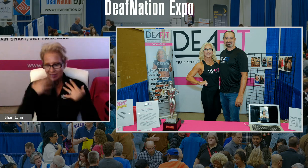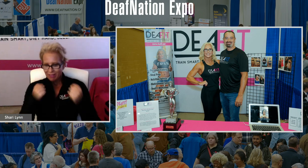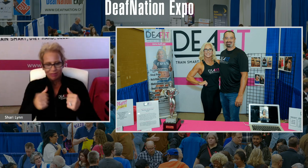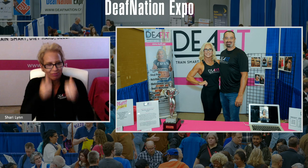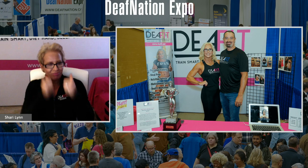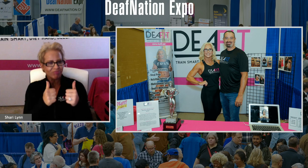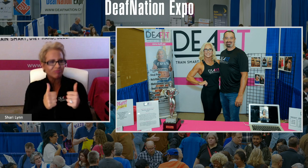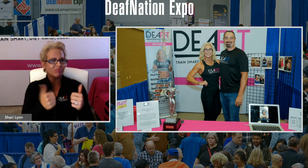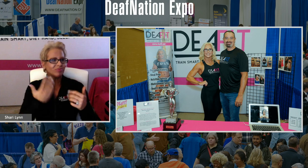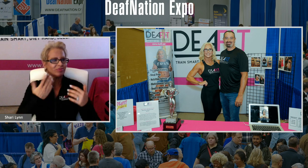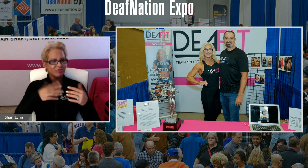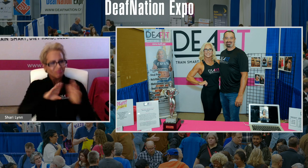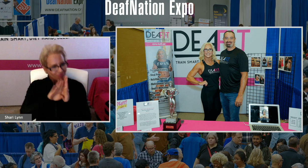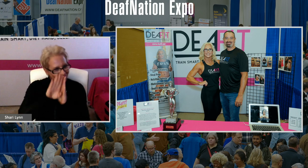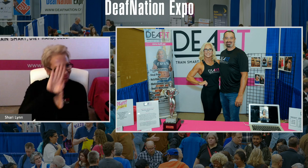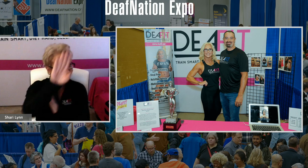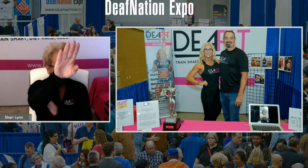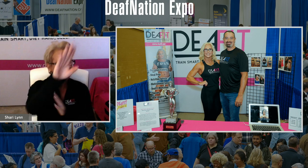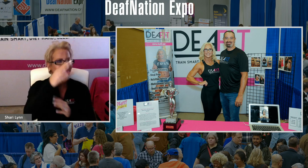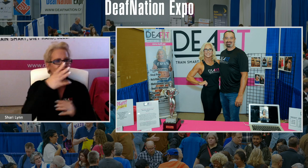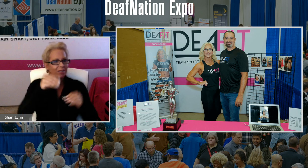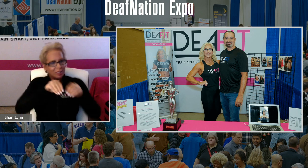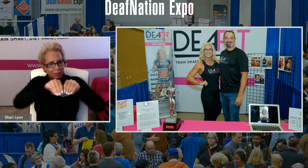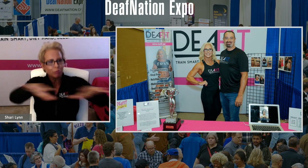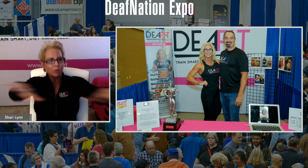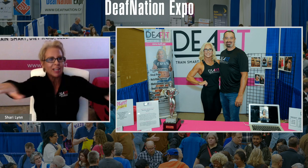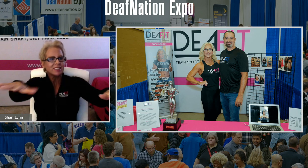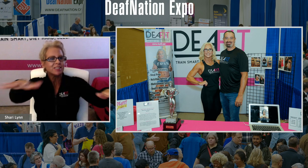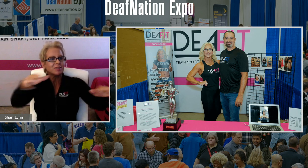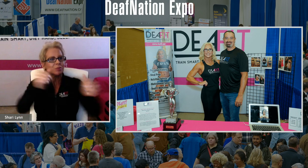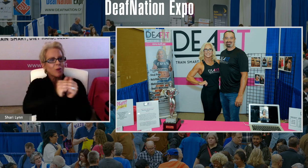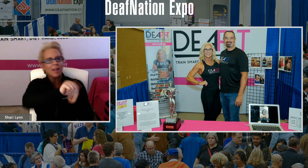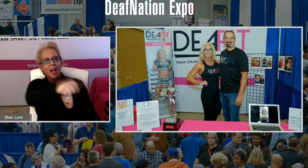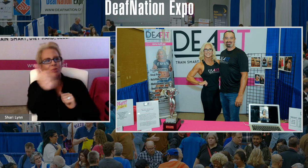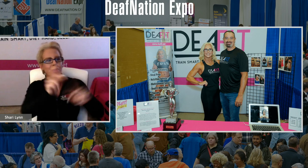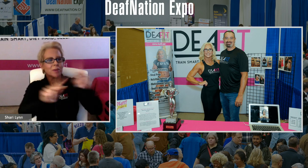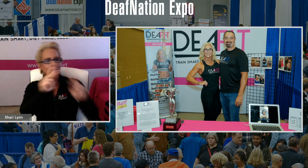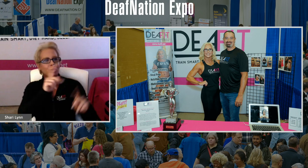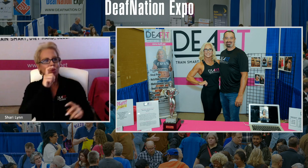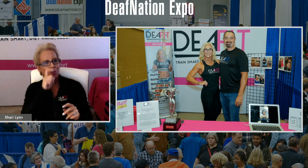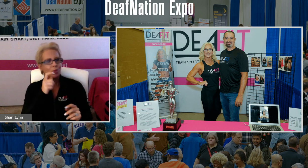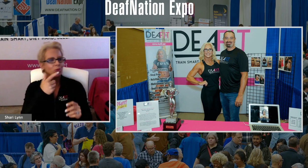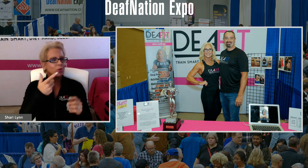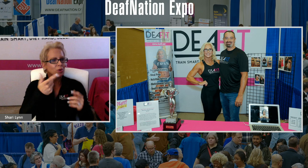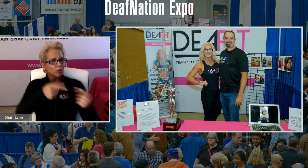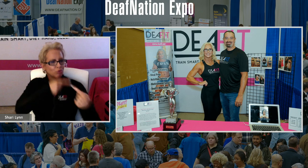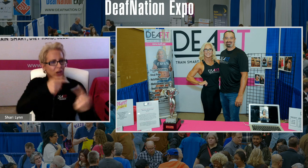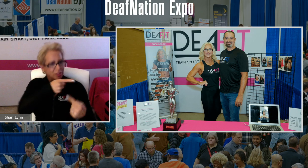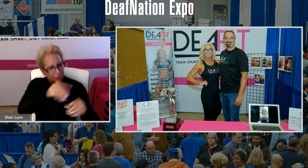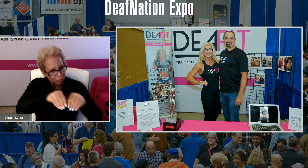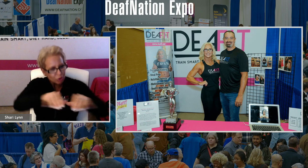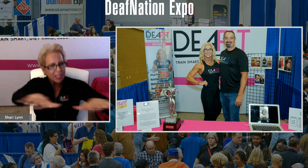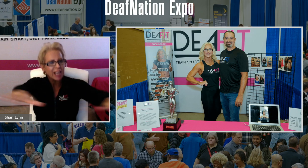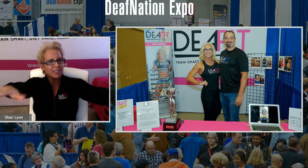and be happy with a healthy brain. Keep growing and spread it to other people who struggle.